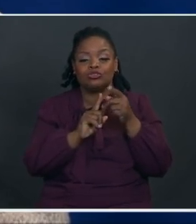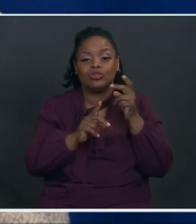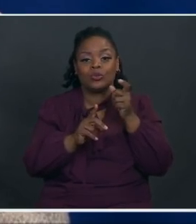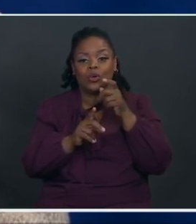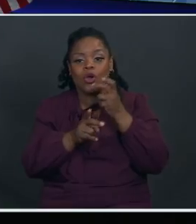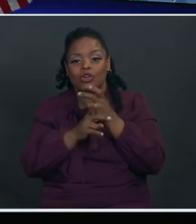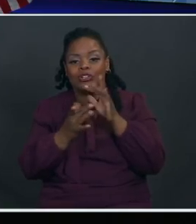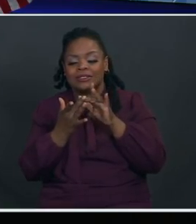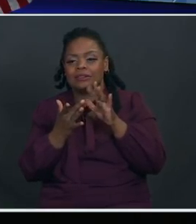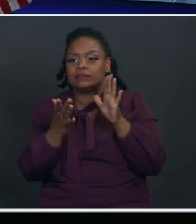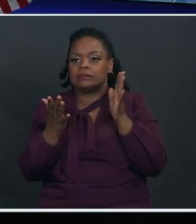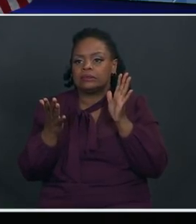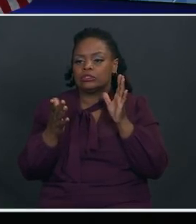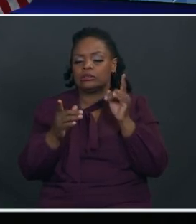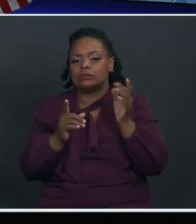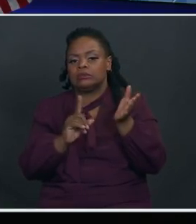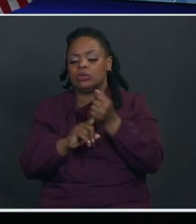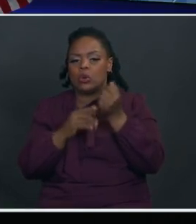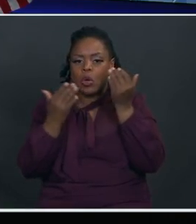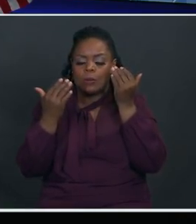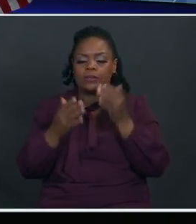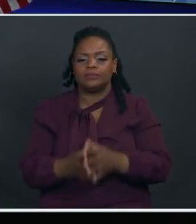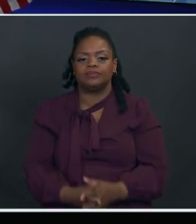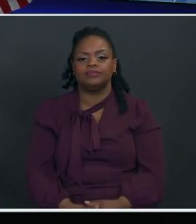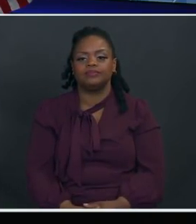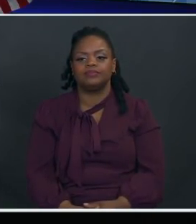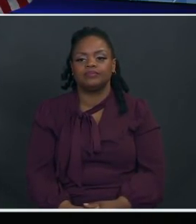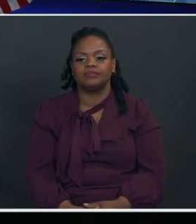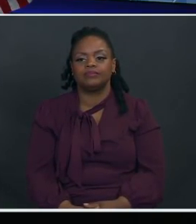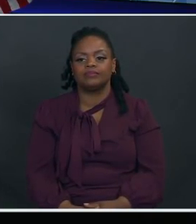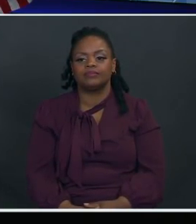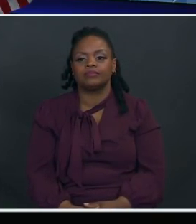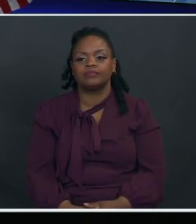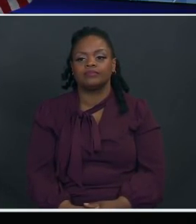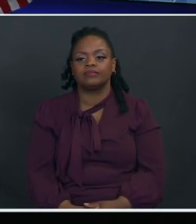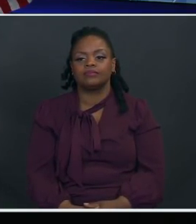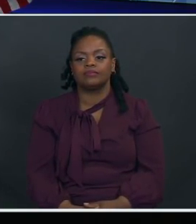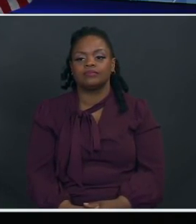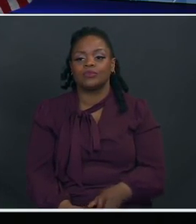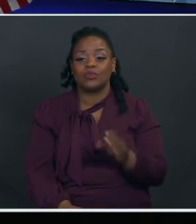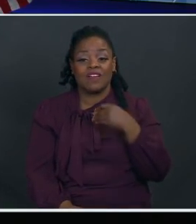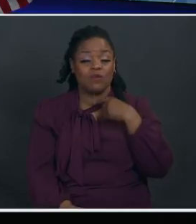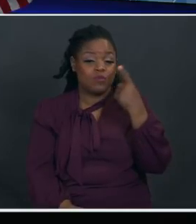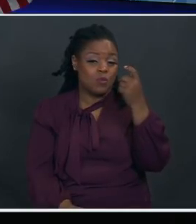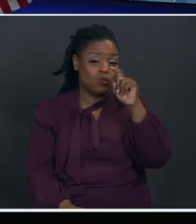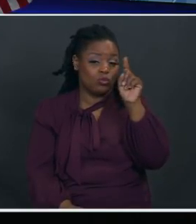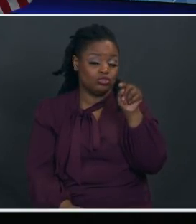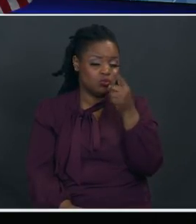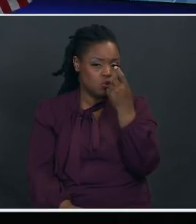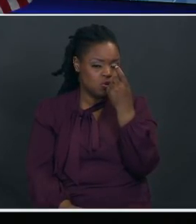The Press: Thank you. Male Speaker: And we're coming up at the top of the hour or so, we have time for one more which will go to Alice Park at Time.